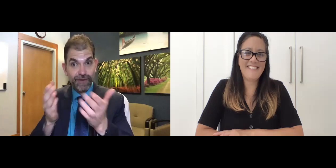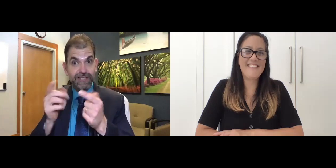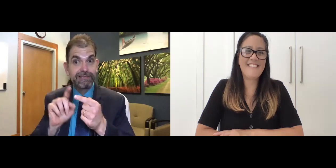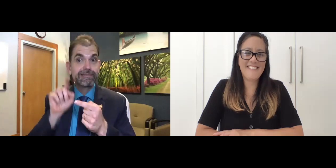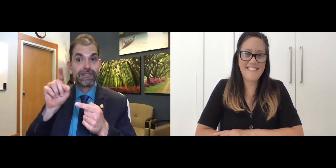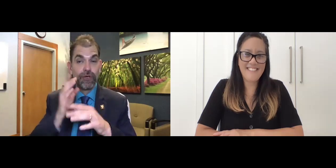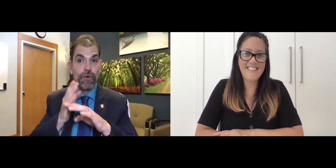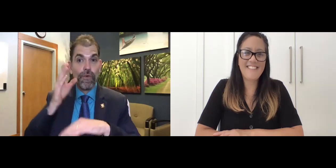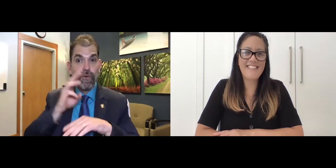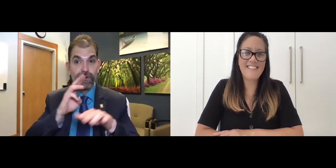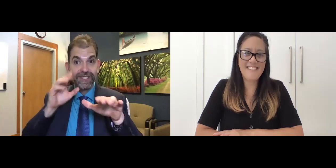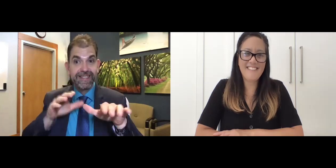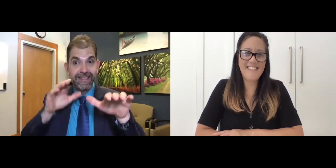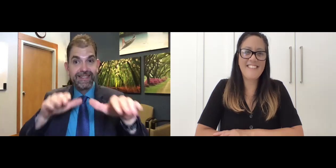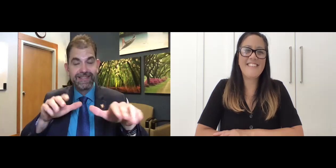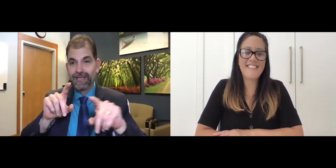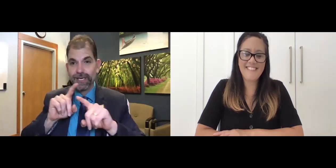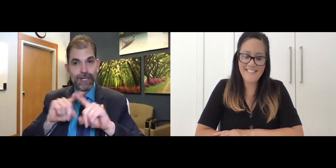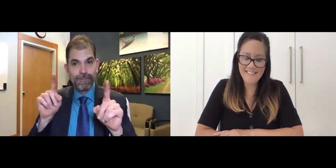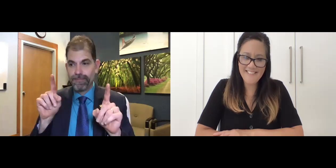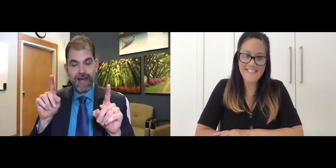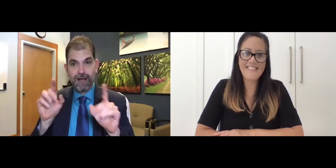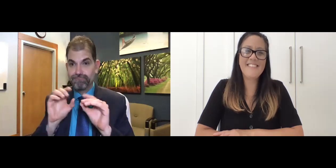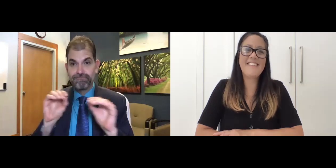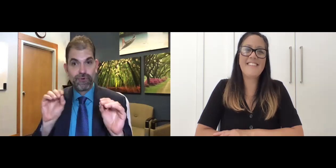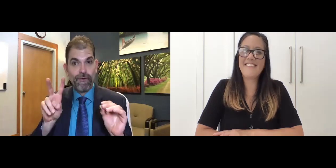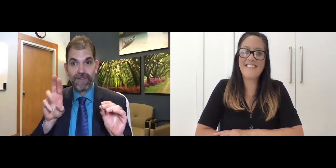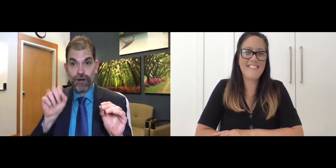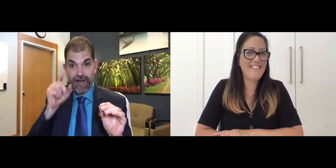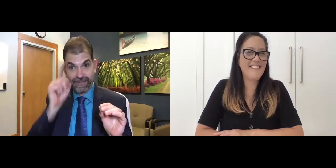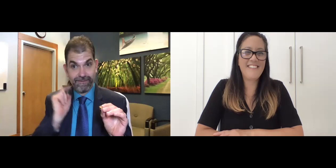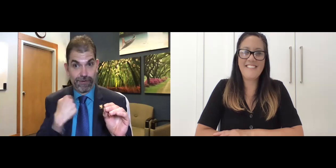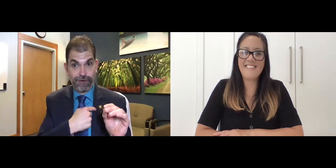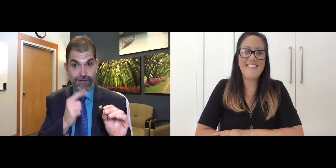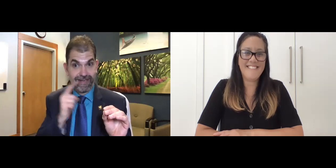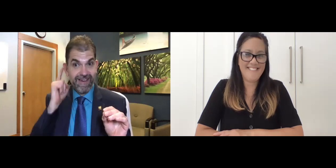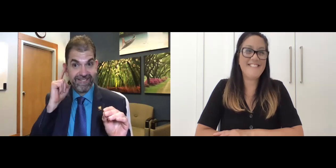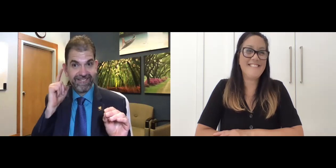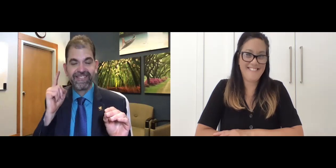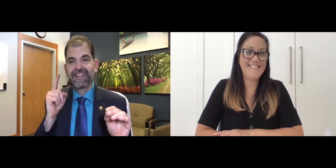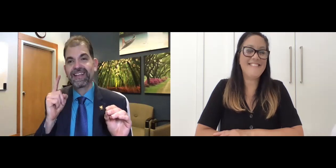So that technology was used overseas but